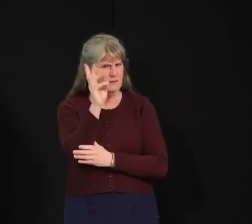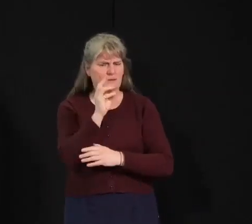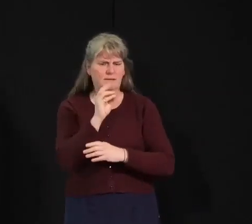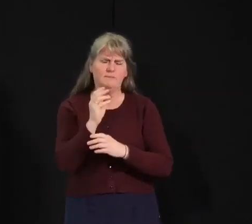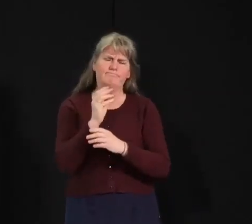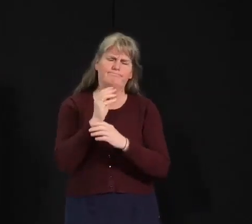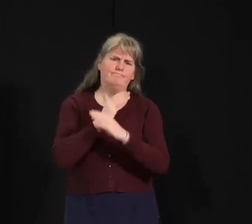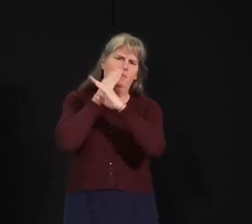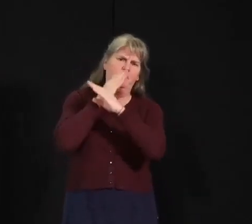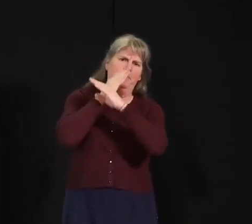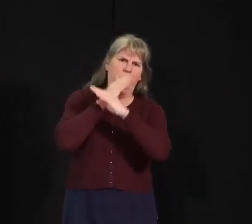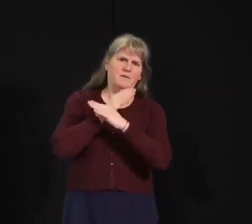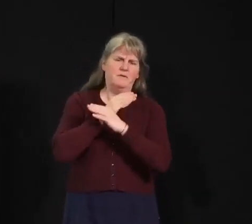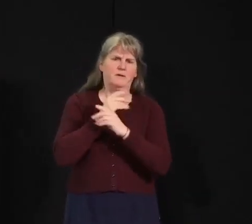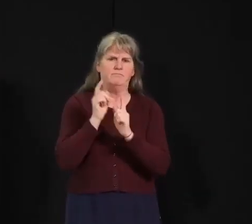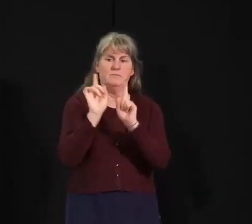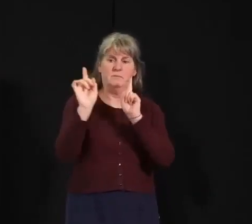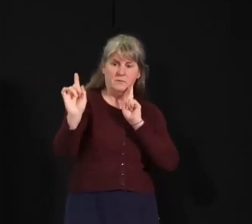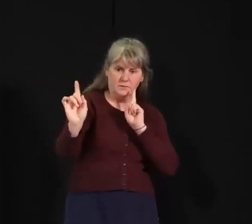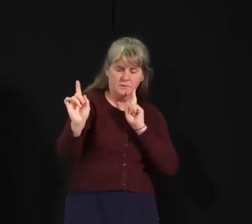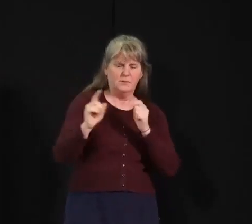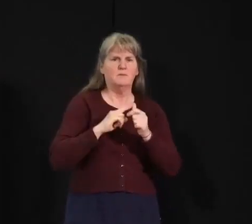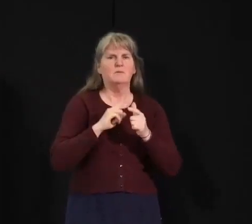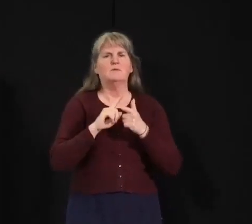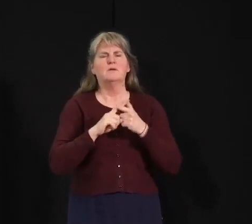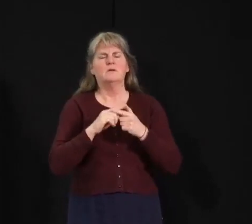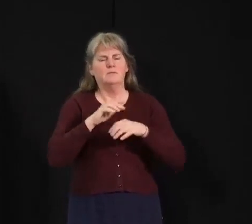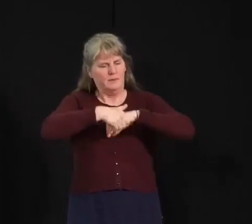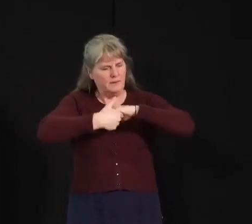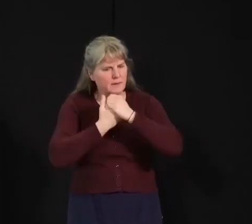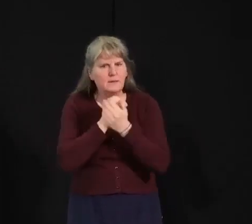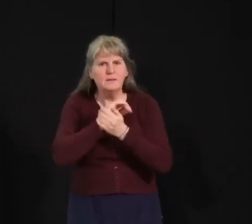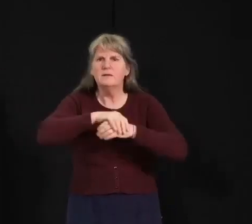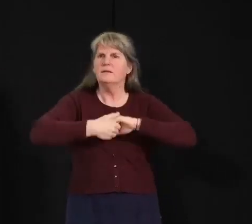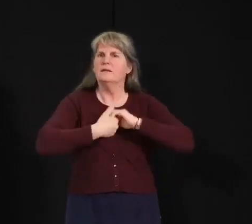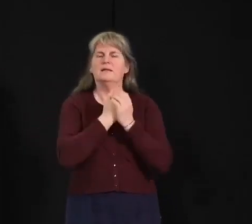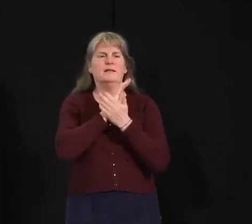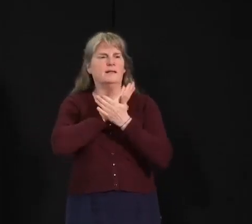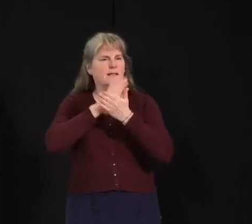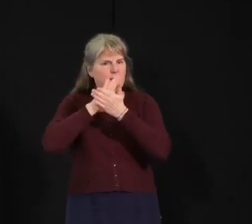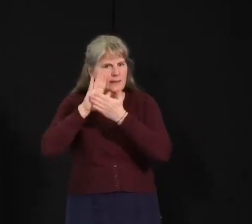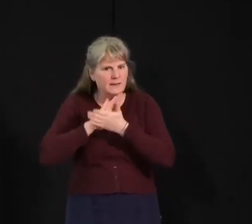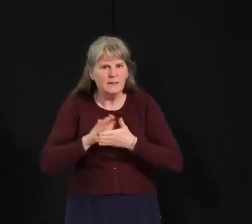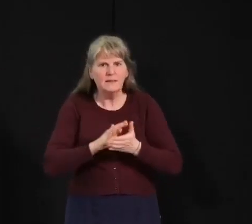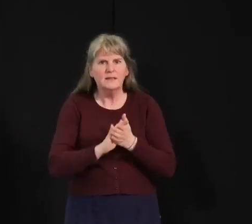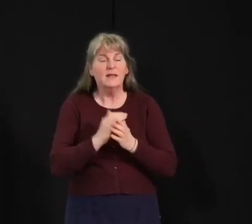our activities. All through this long period of time ahead of us, we must